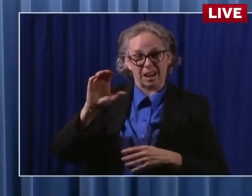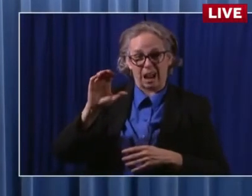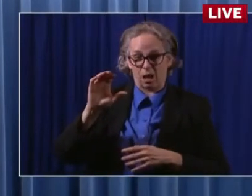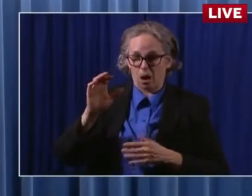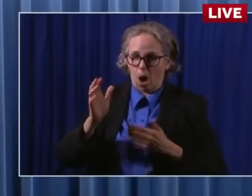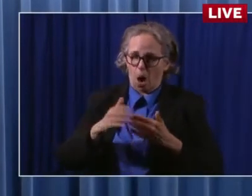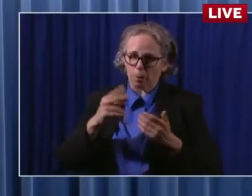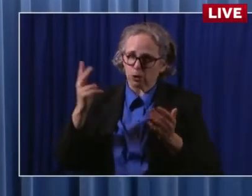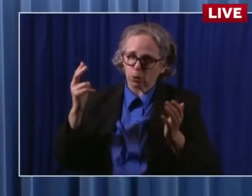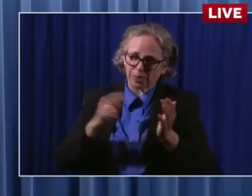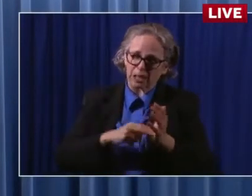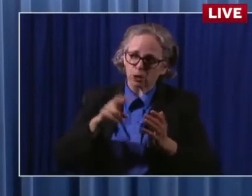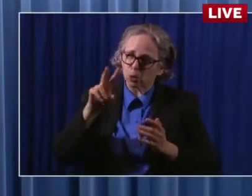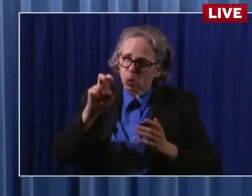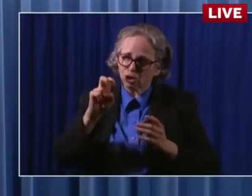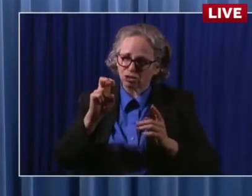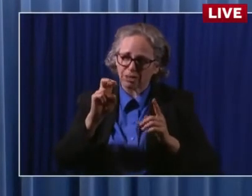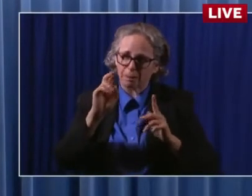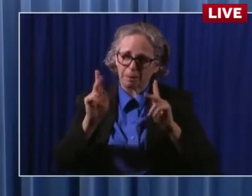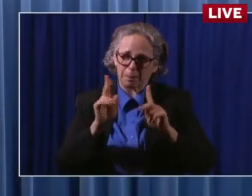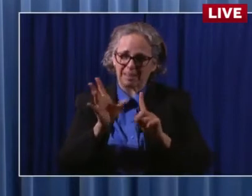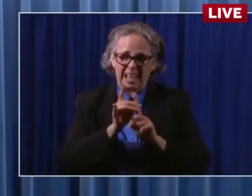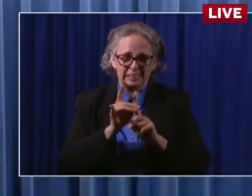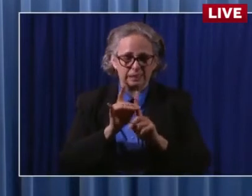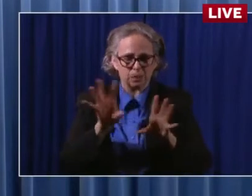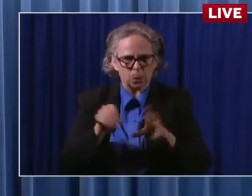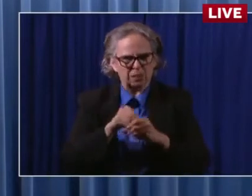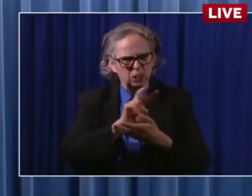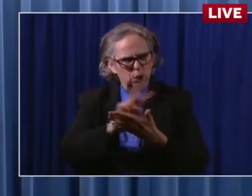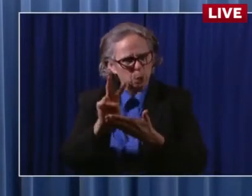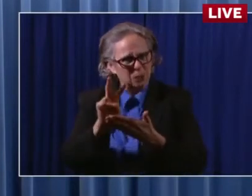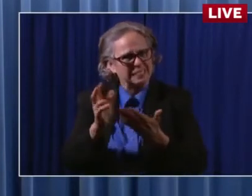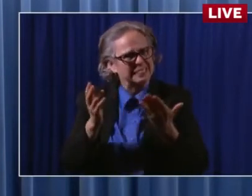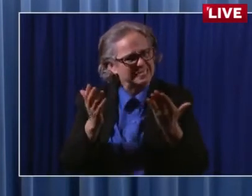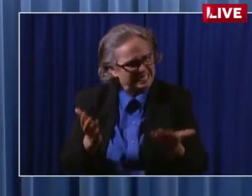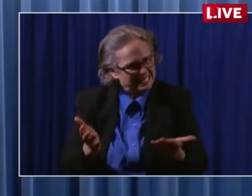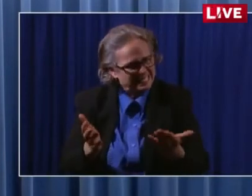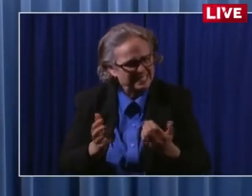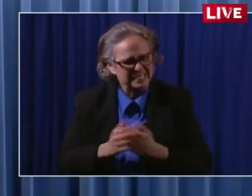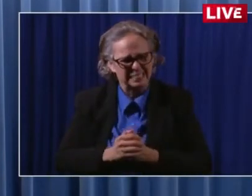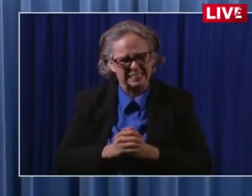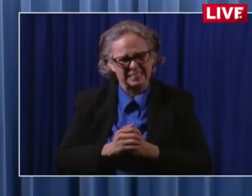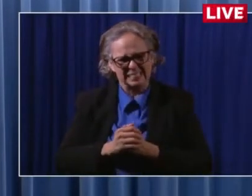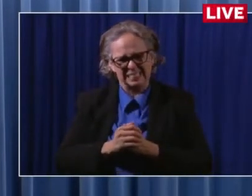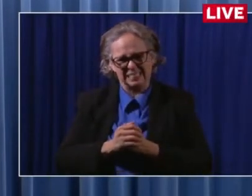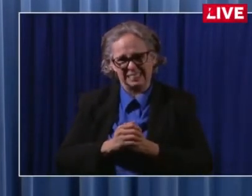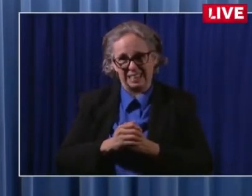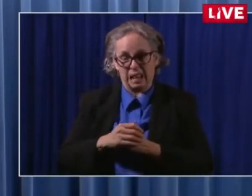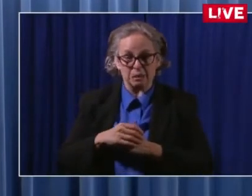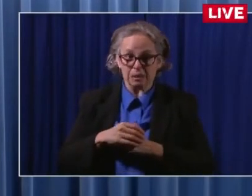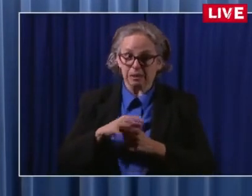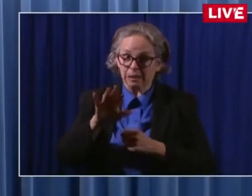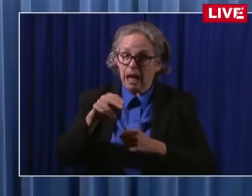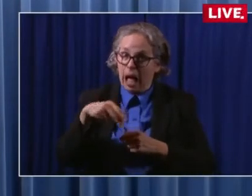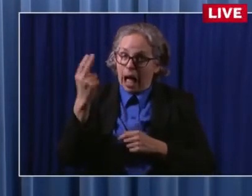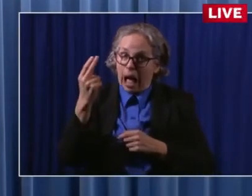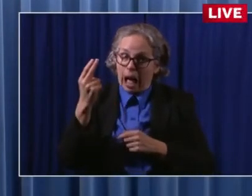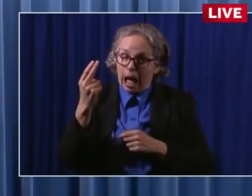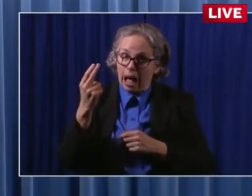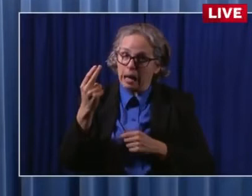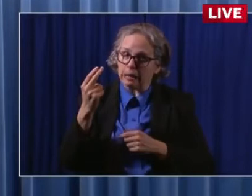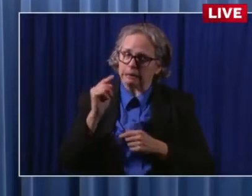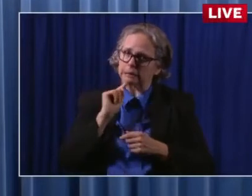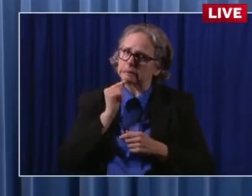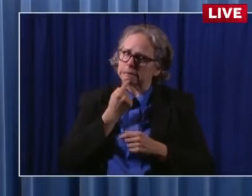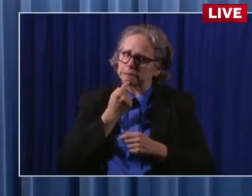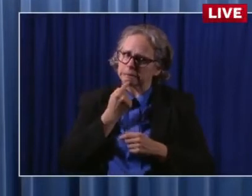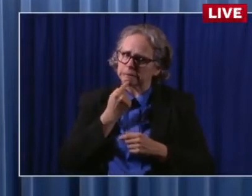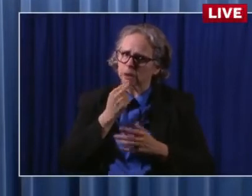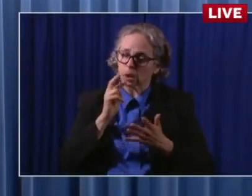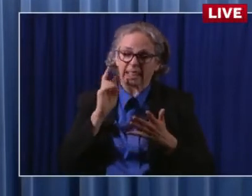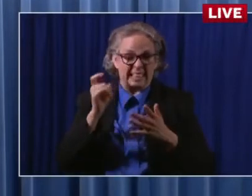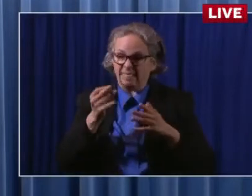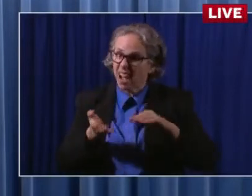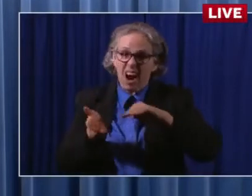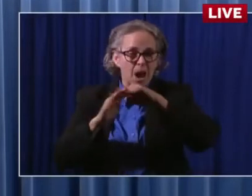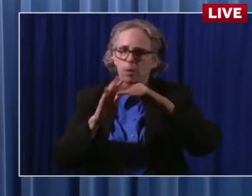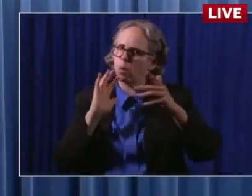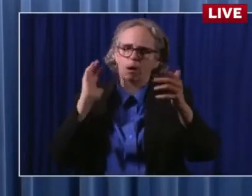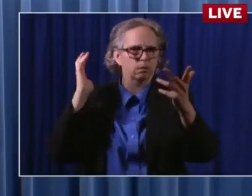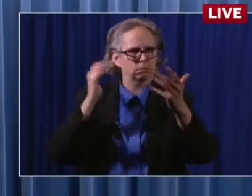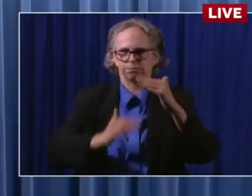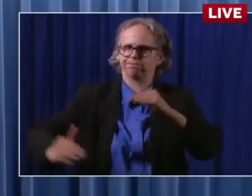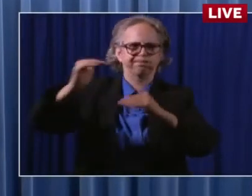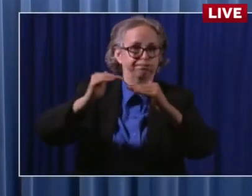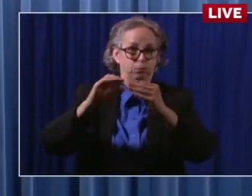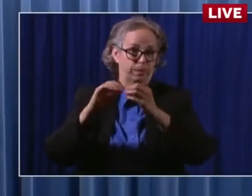FRANKLIN COUNTY HAS REPORTED NEARLY 2200 CASES DURING THE LAST 14 DAYS, WHICH MEANS ACCOUNT EXCEEDS THE HIGH INCIDENCE CATEGORY FOR COVID-19 AS DEFINED BY THE CENTERS FOR